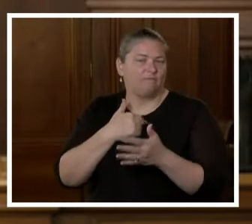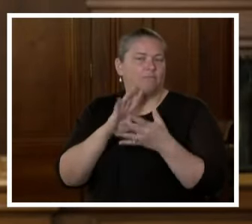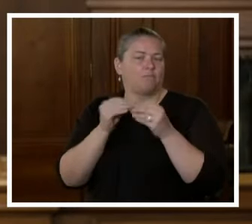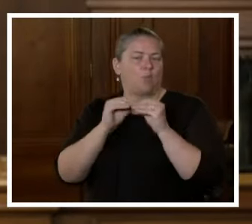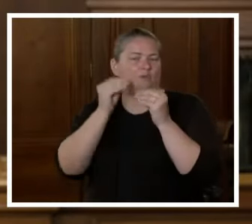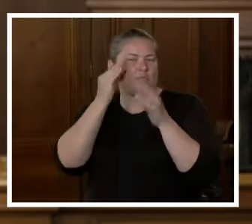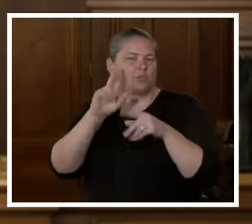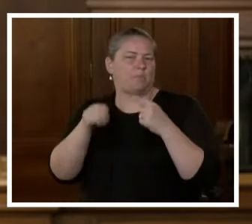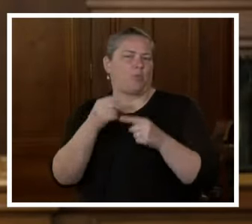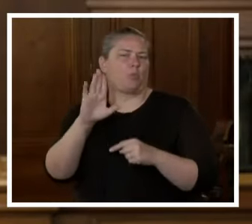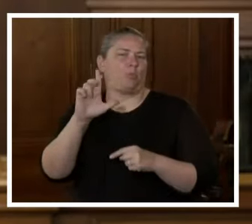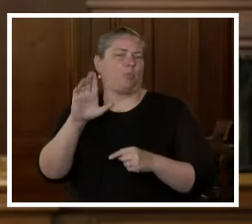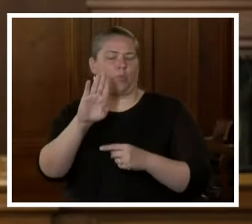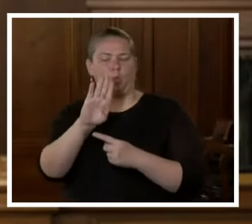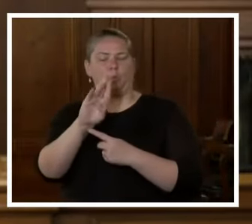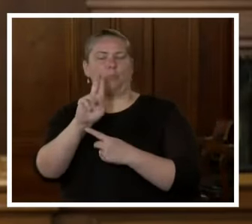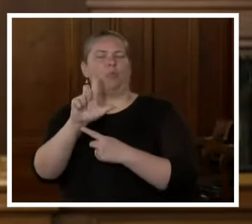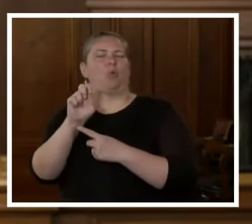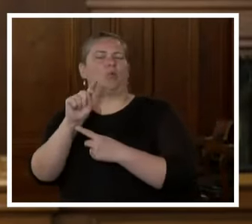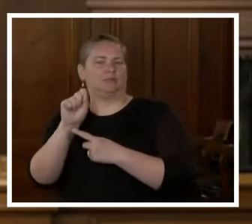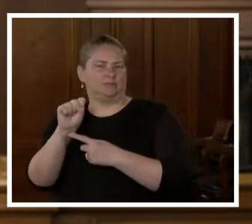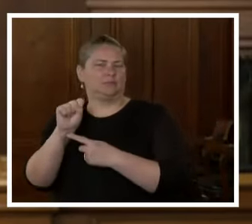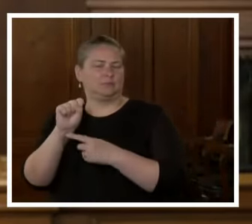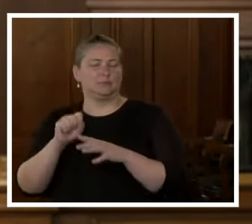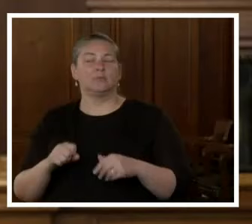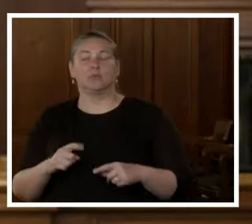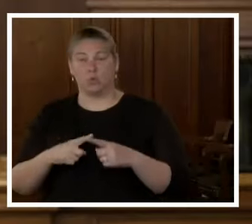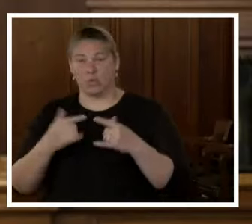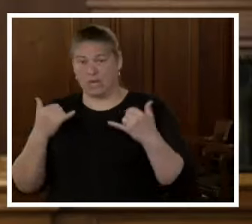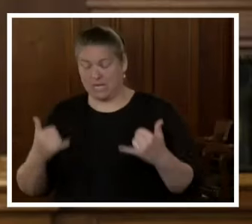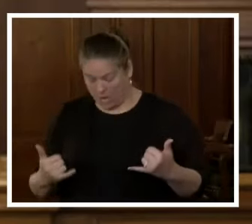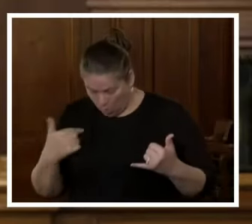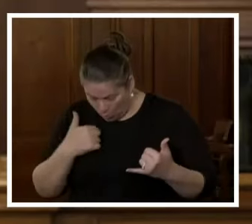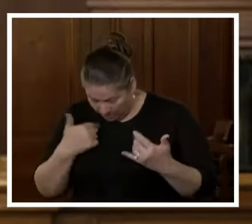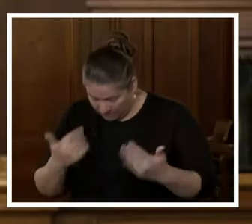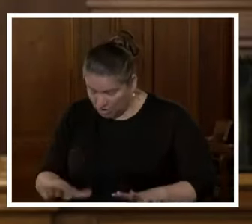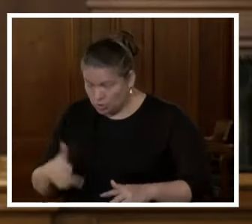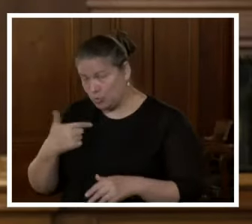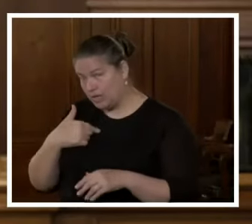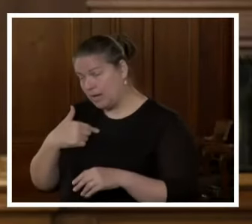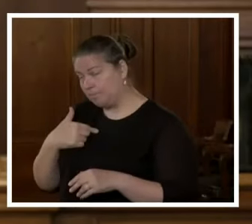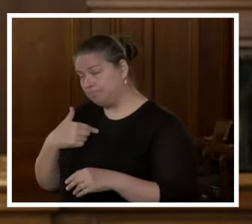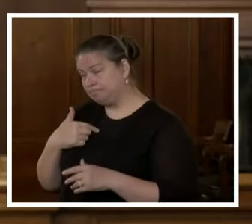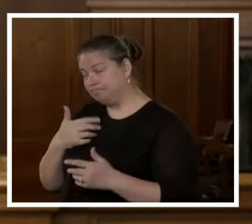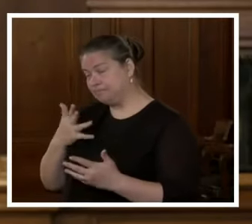IN.